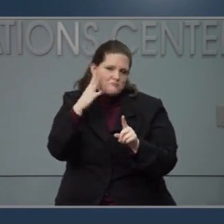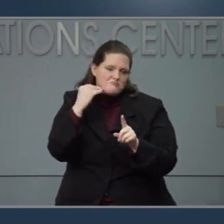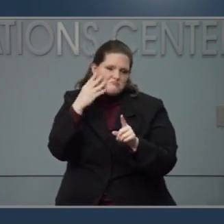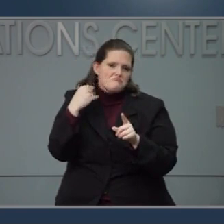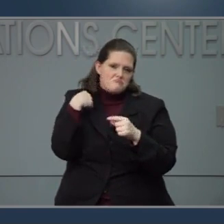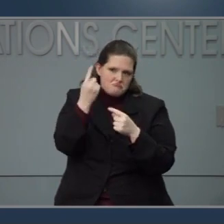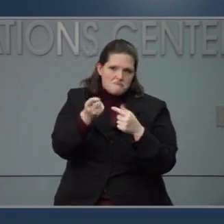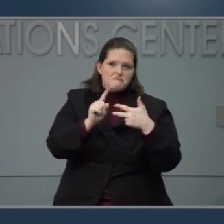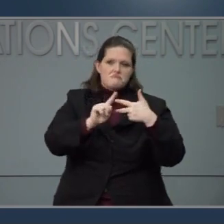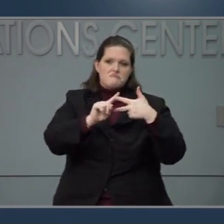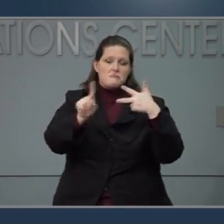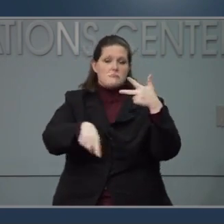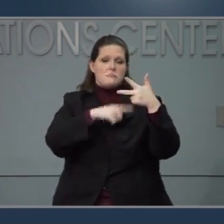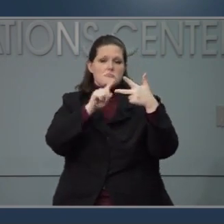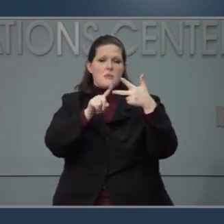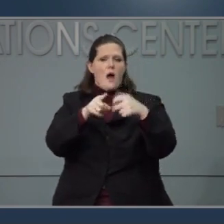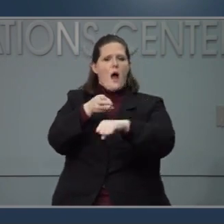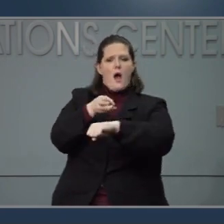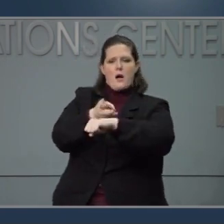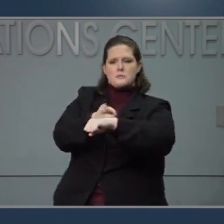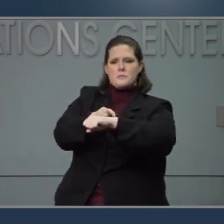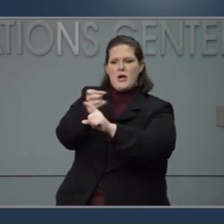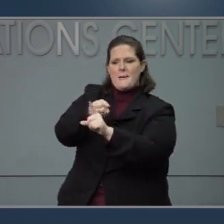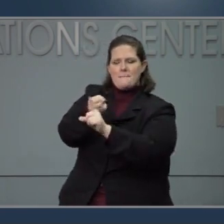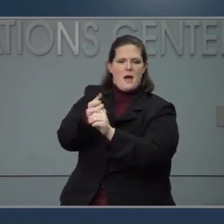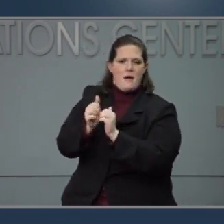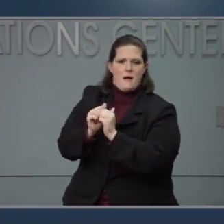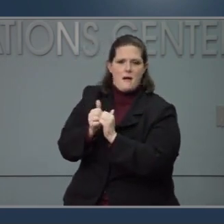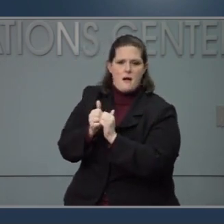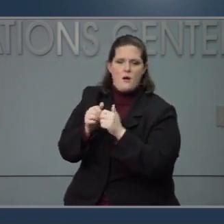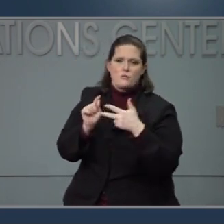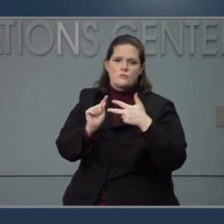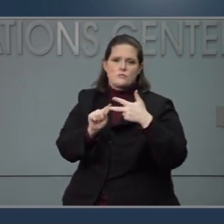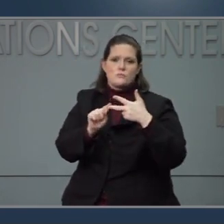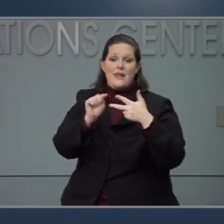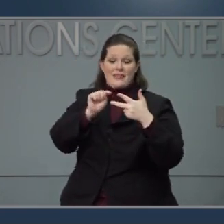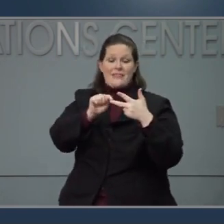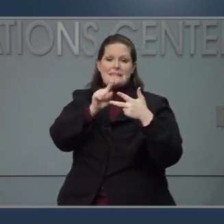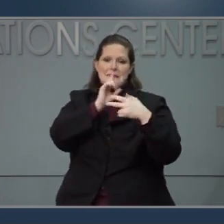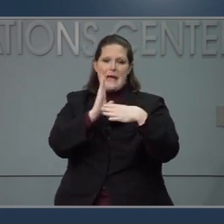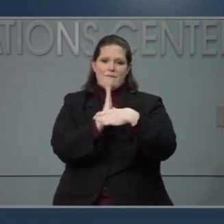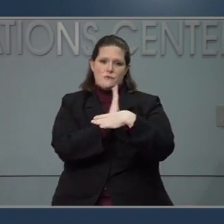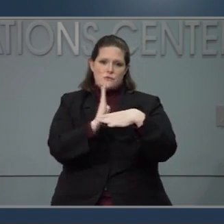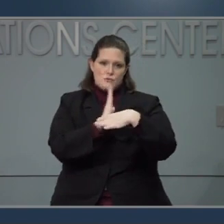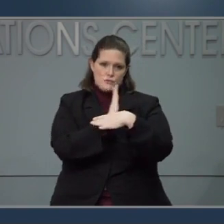THE SECOND METRIC IS THE PERCENT OF TESTS THAT ARE POSITIVE.